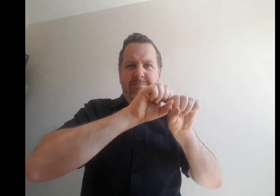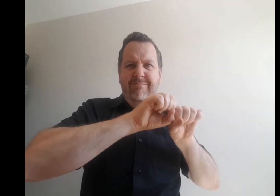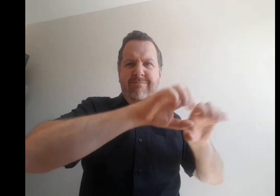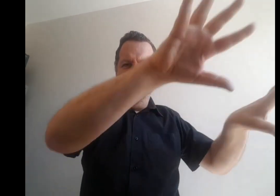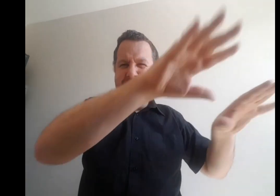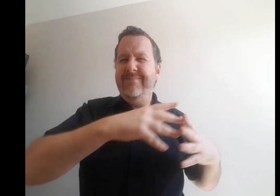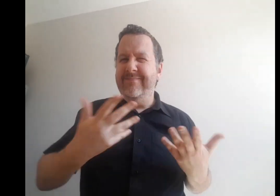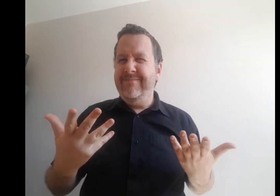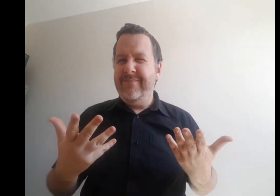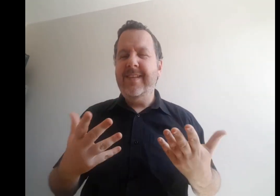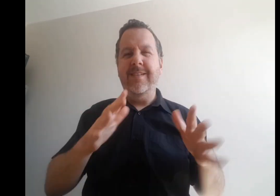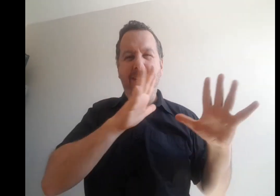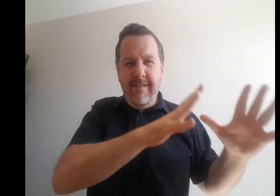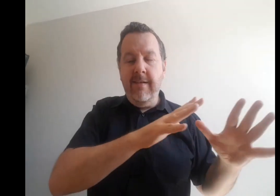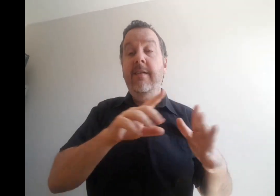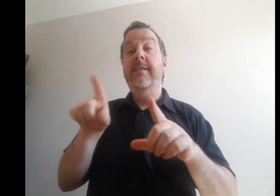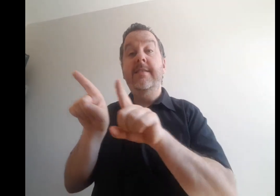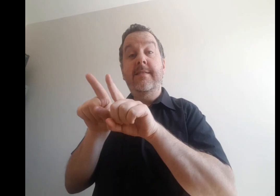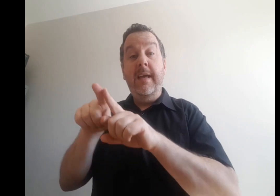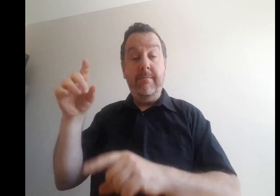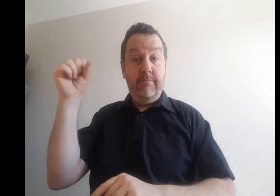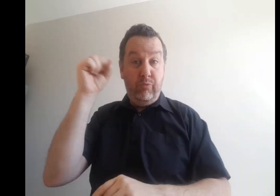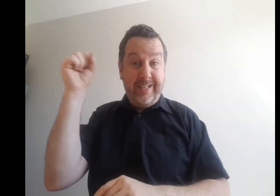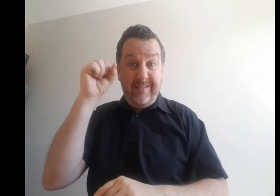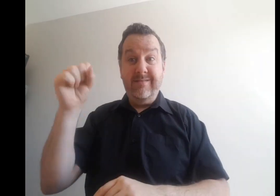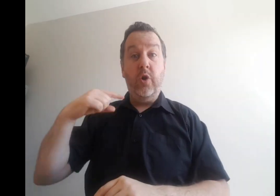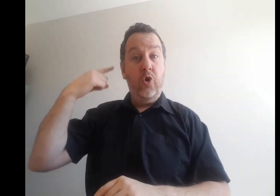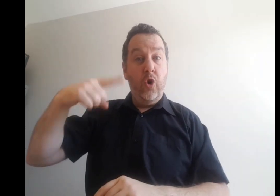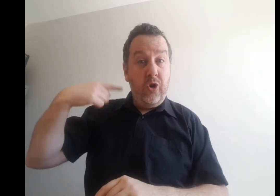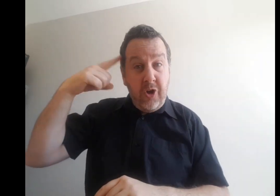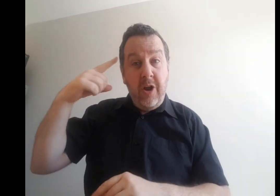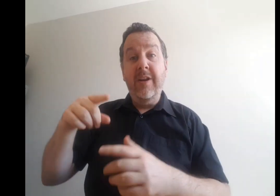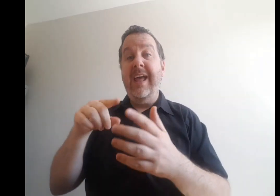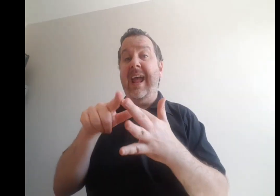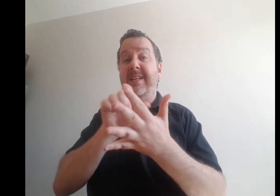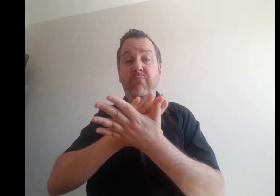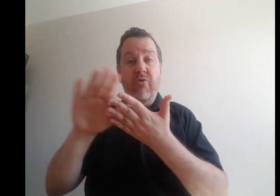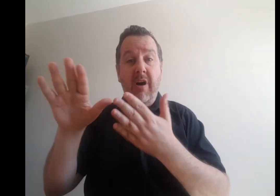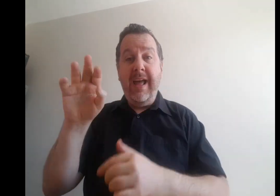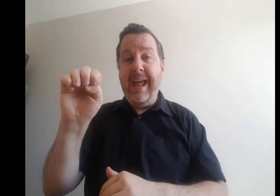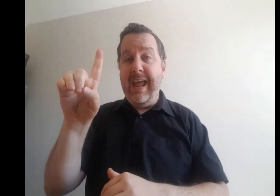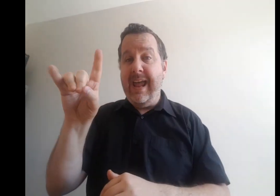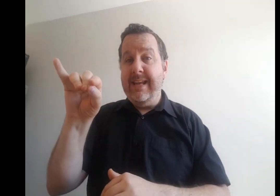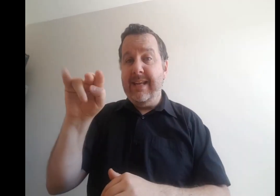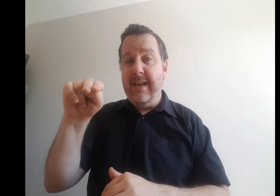You had these developments in Britain as well. There were schools in London and in Edinburgh;